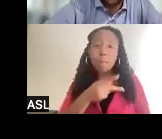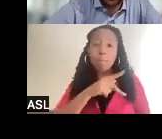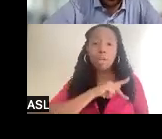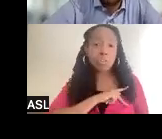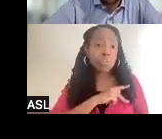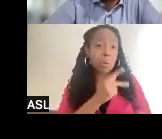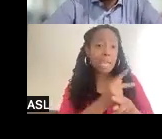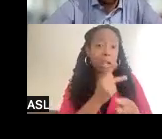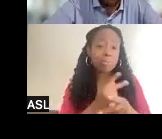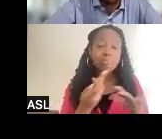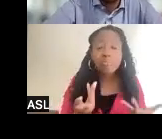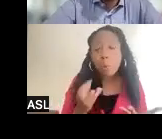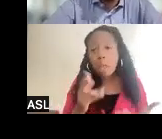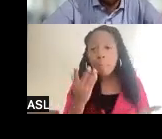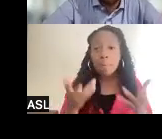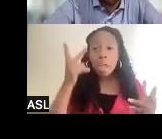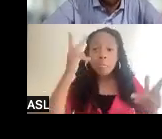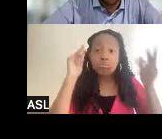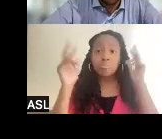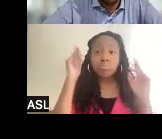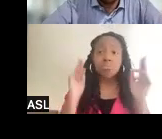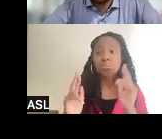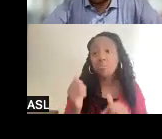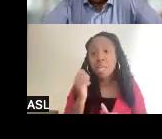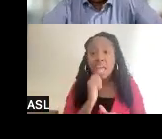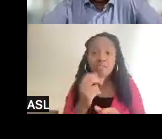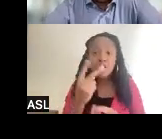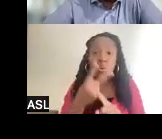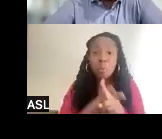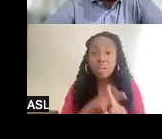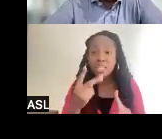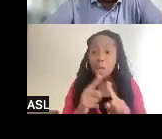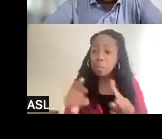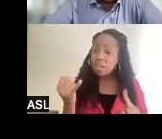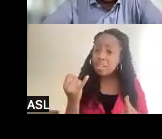you know every other month or once a quarter but what if they want a haircut every three weeks